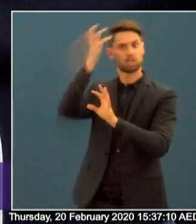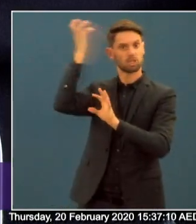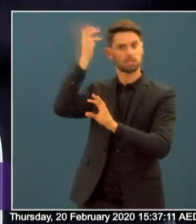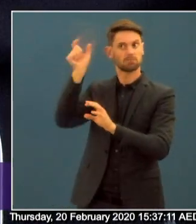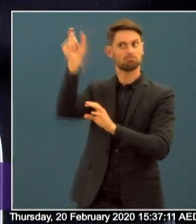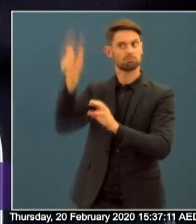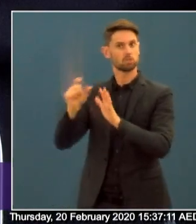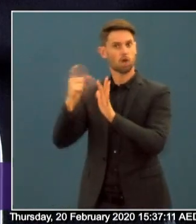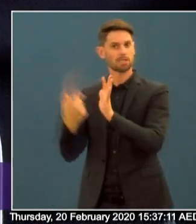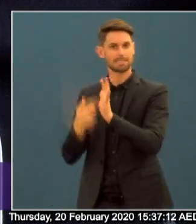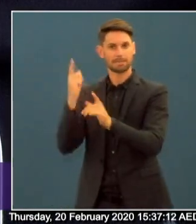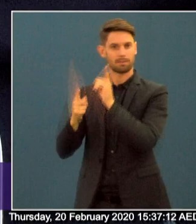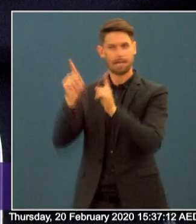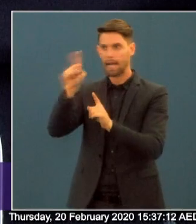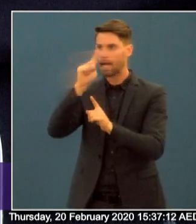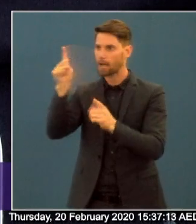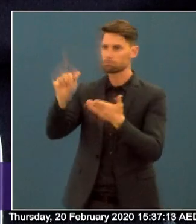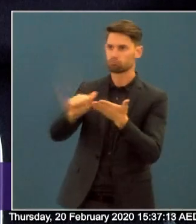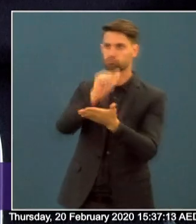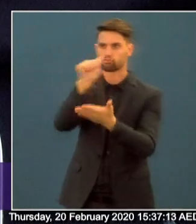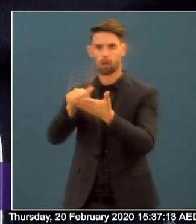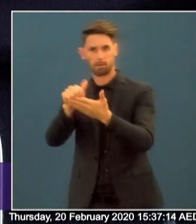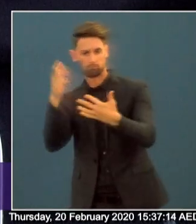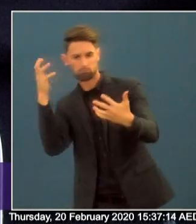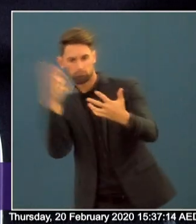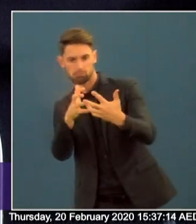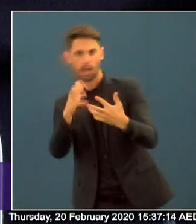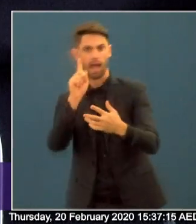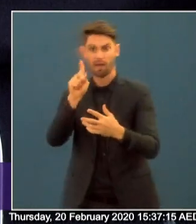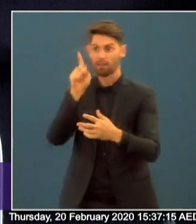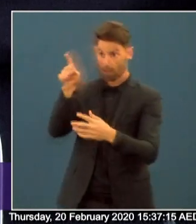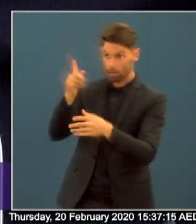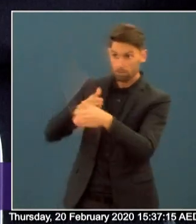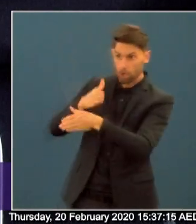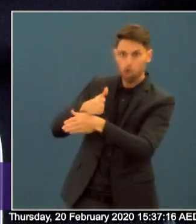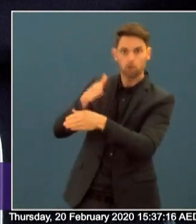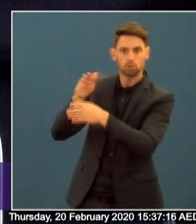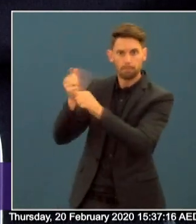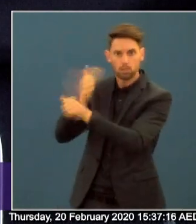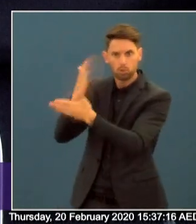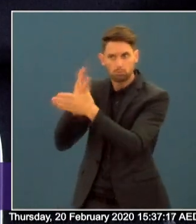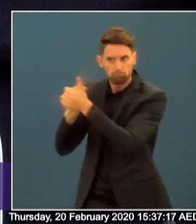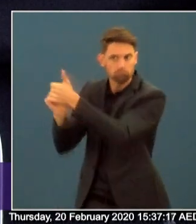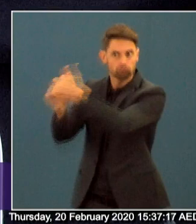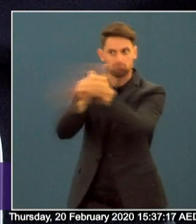and effectively integrate their care, there has been a growing resurgence of general trained physicians.